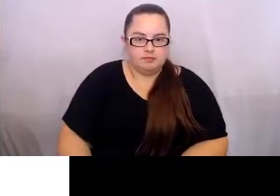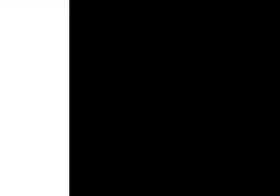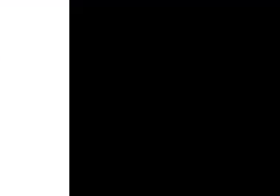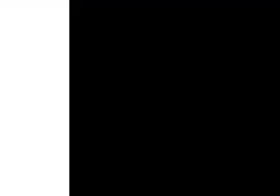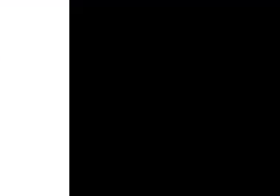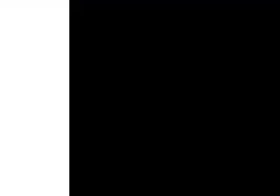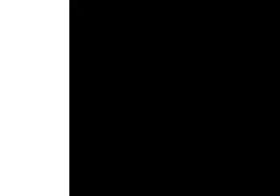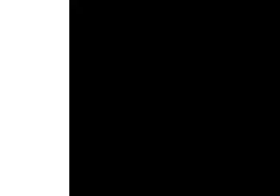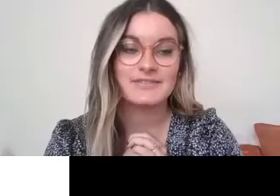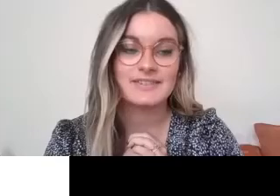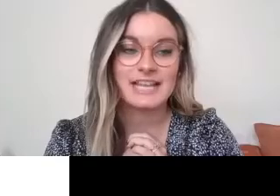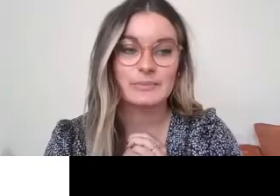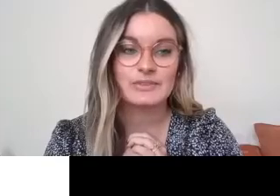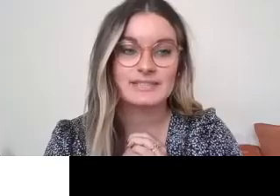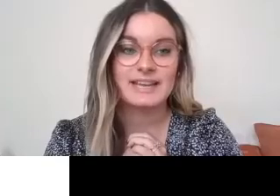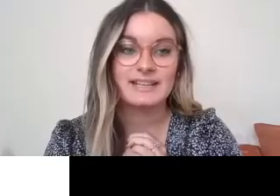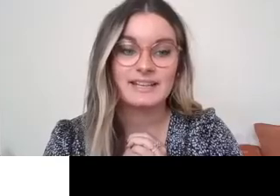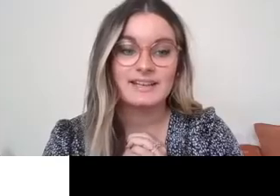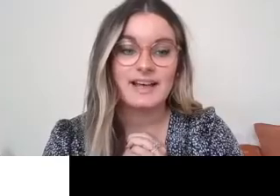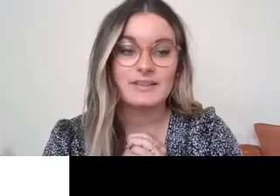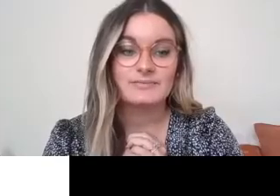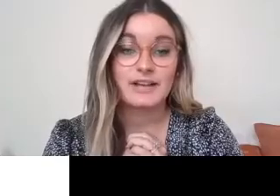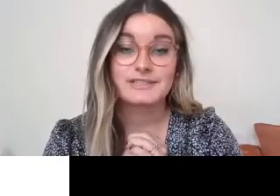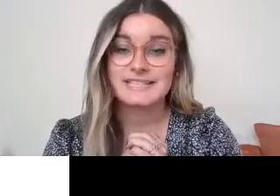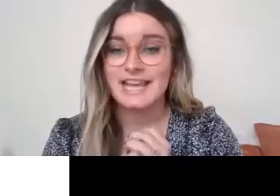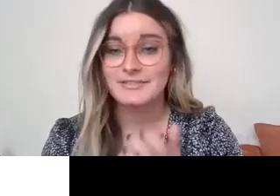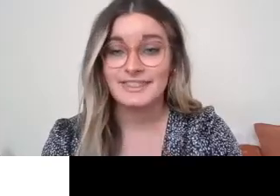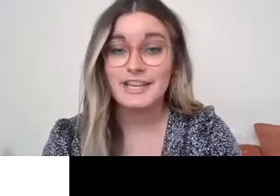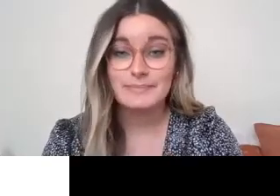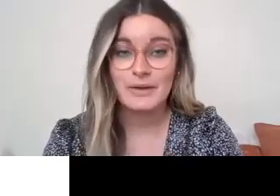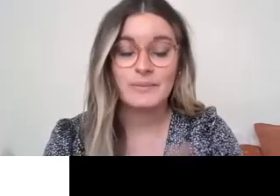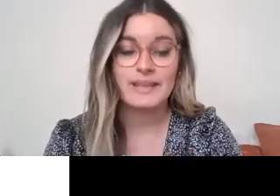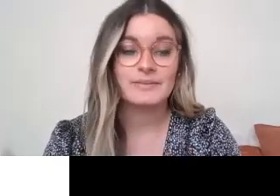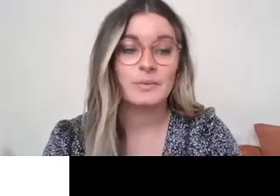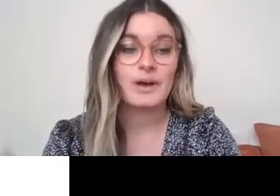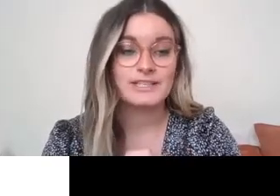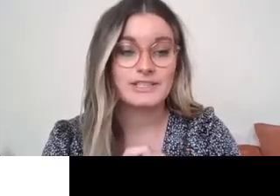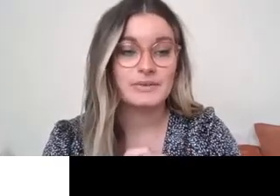these different kinds of examples that faculty and staff can think about and we want to